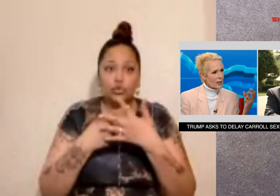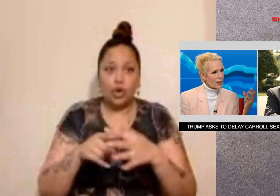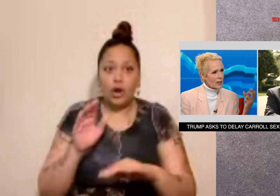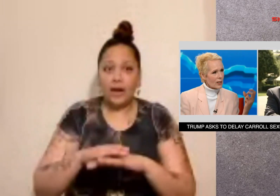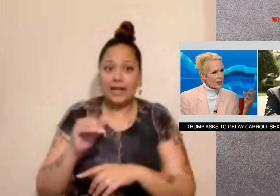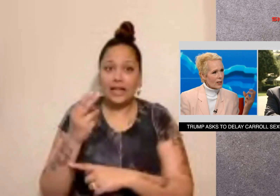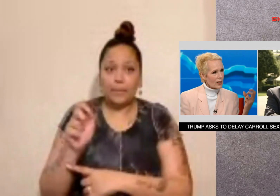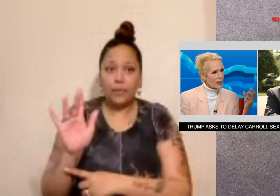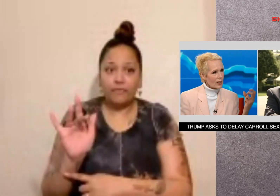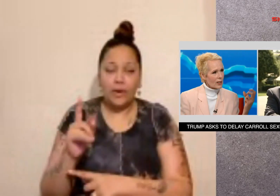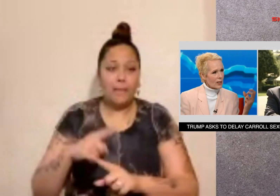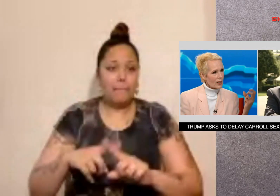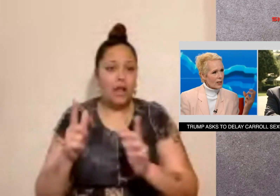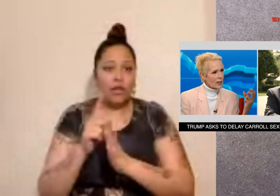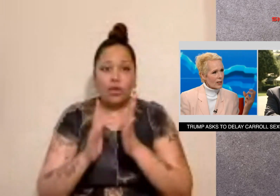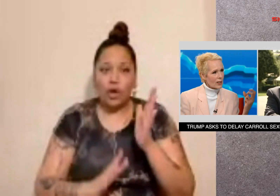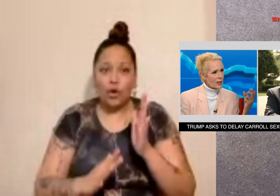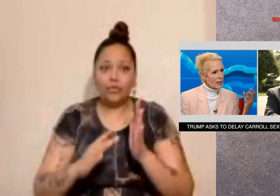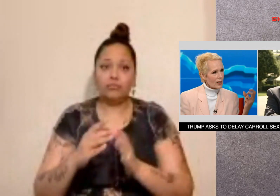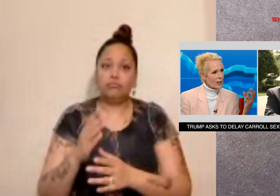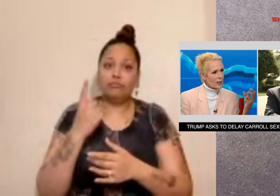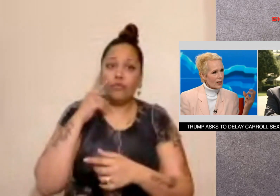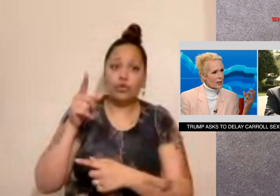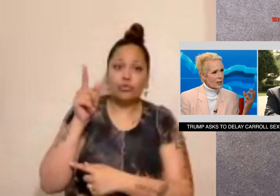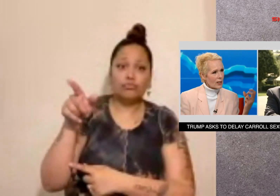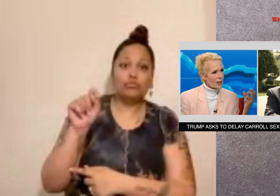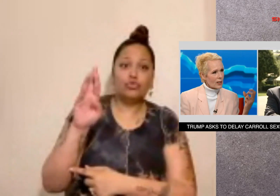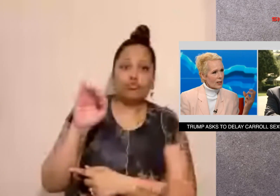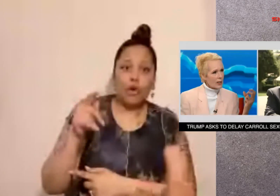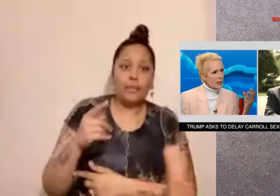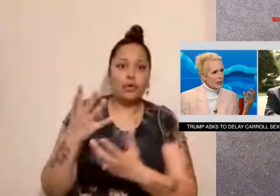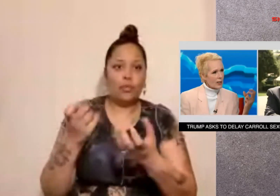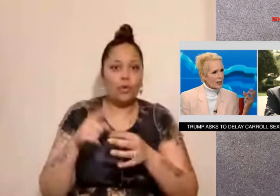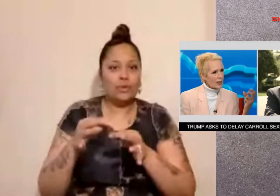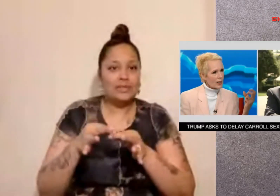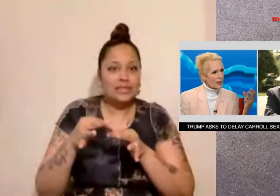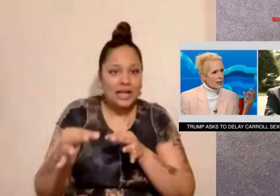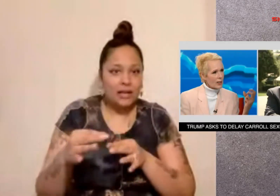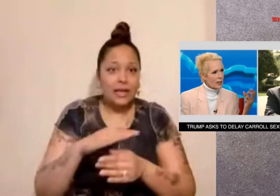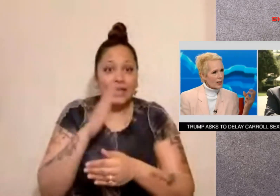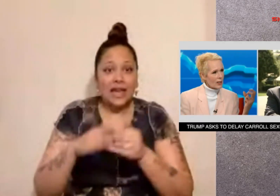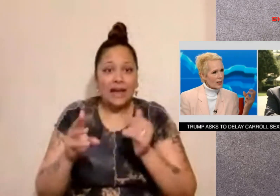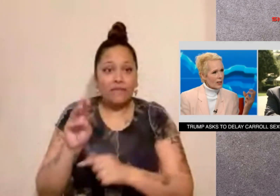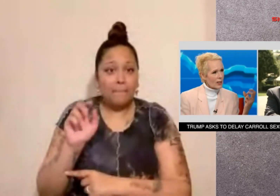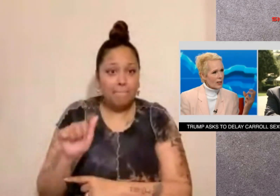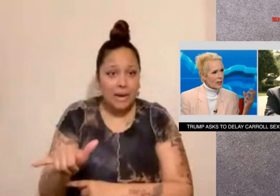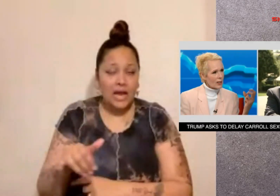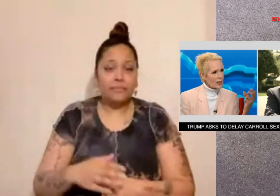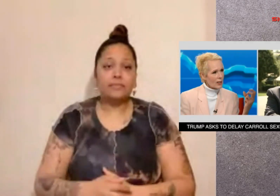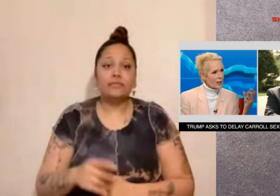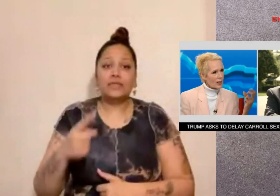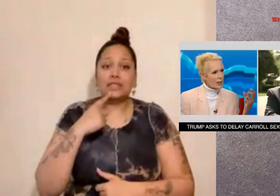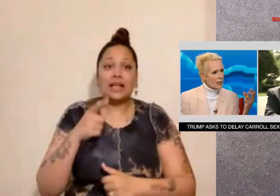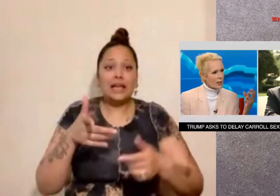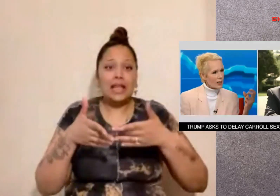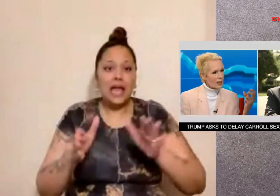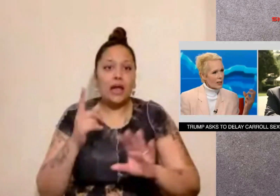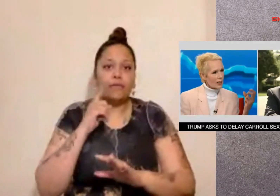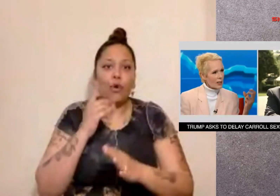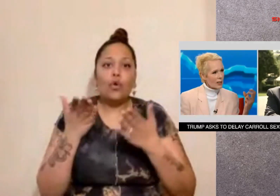this case brought by former magazine columnist E. Jean Carroll was scheduled to start on